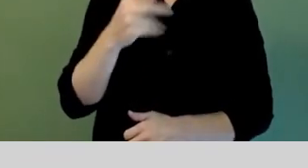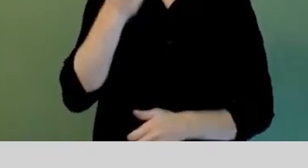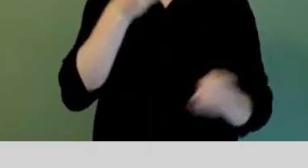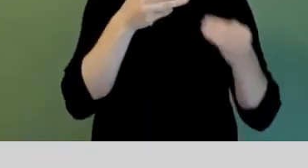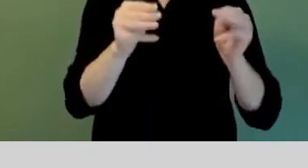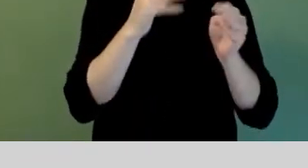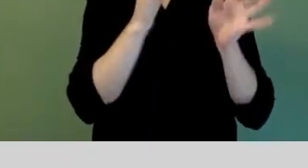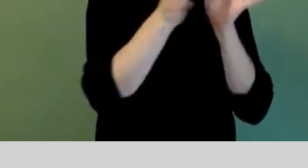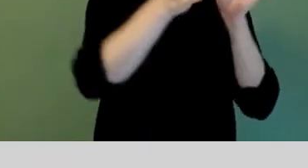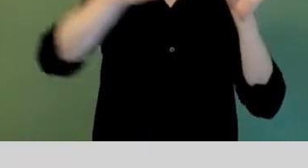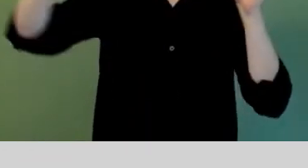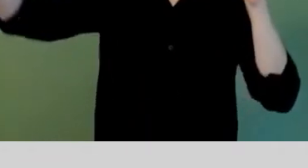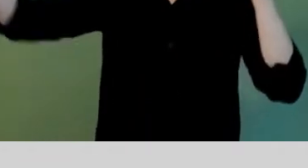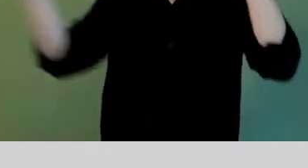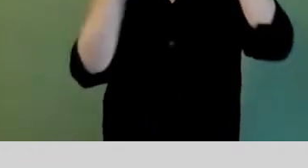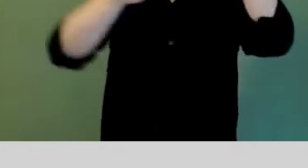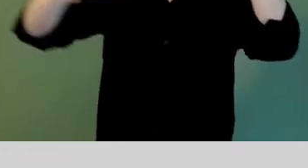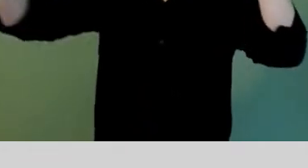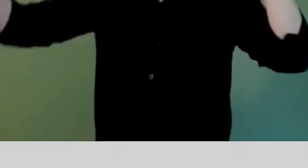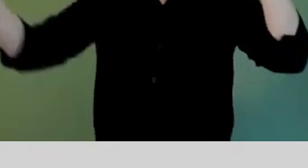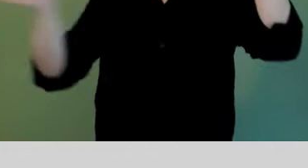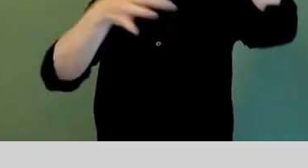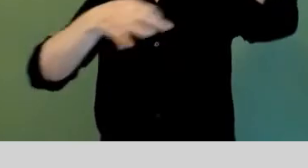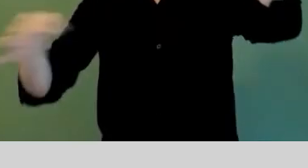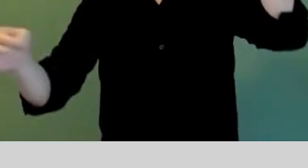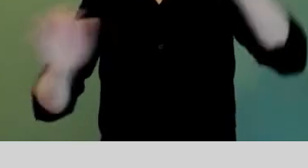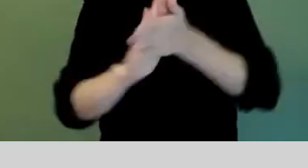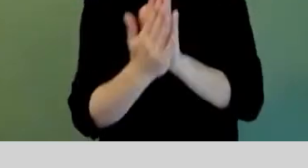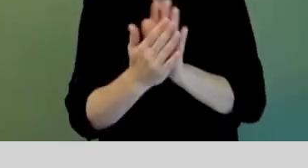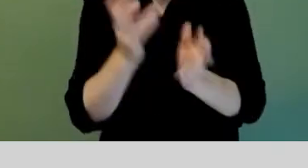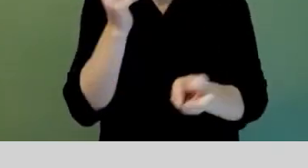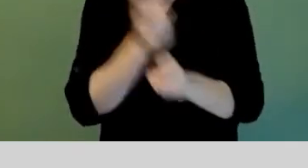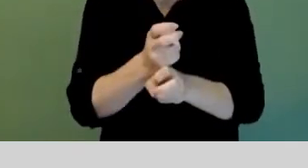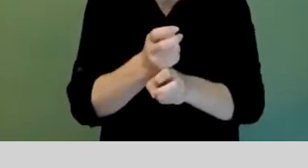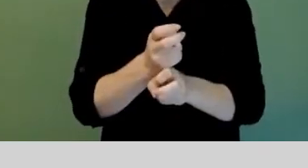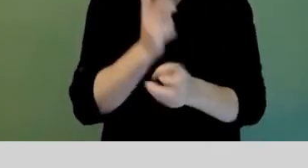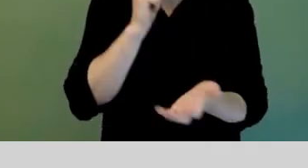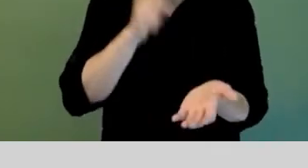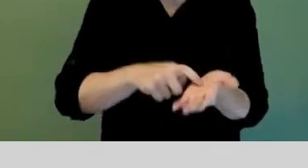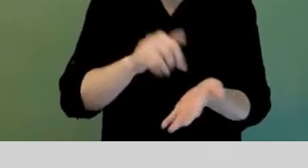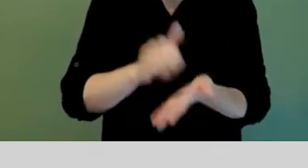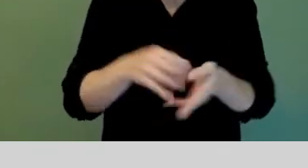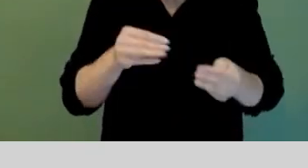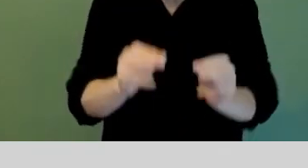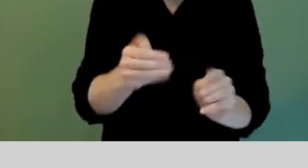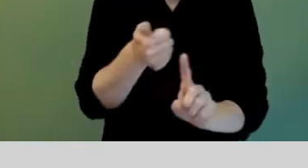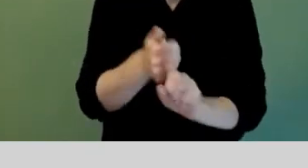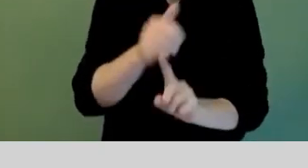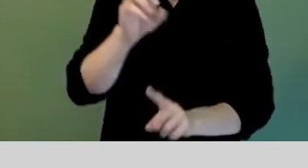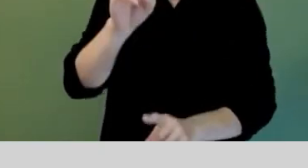then it becomes really difficult to notice that the method that you defined as being decorated as a class method.